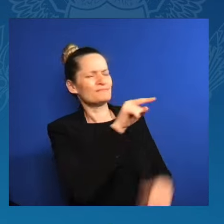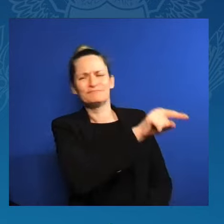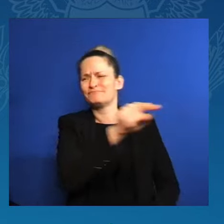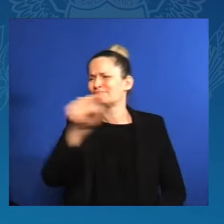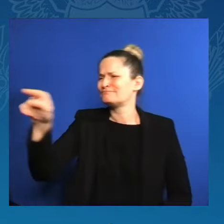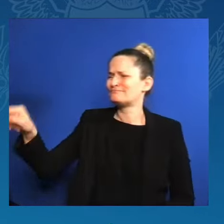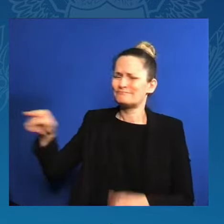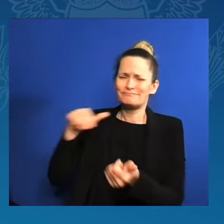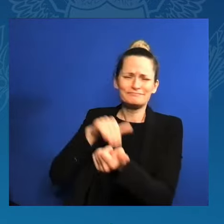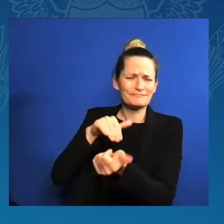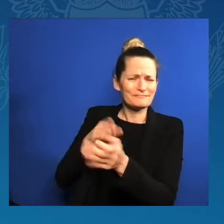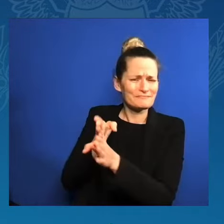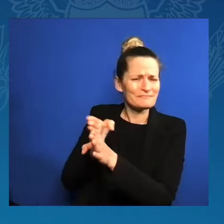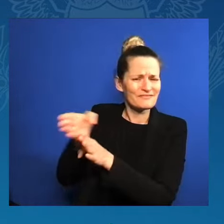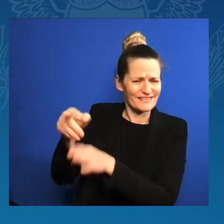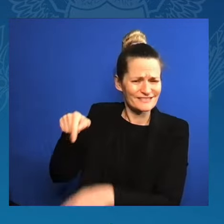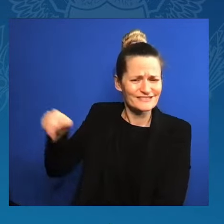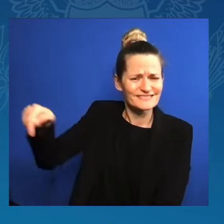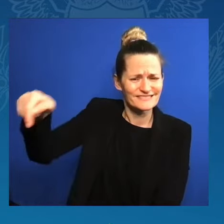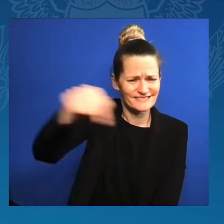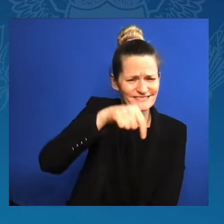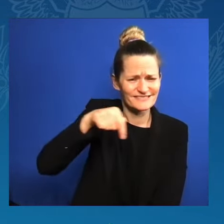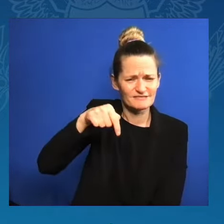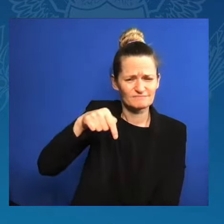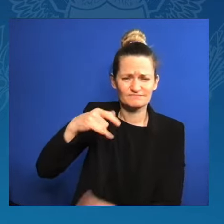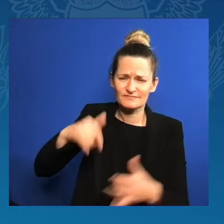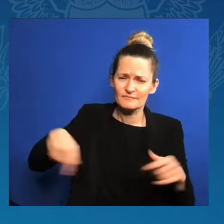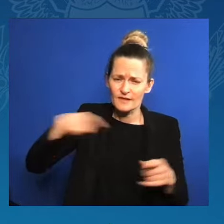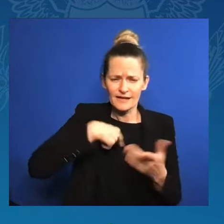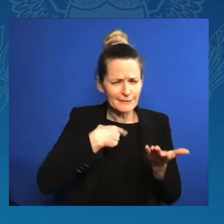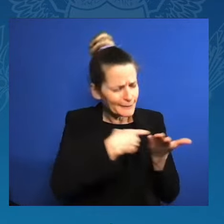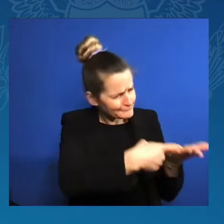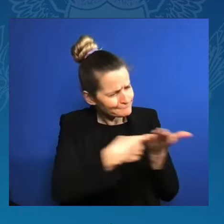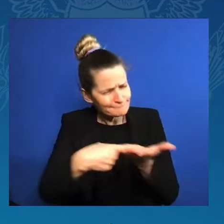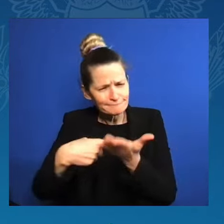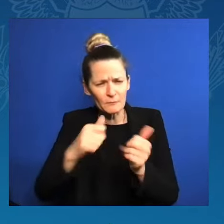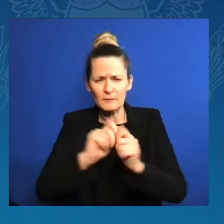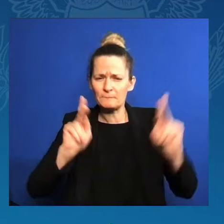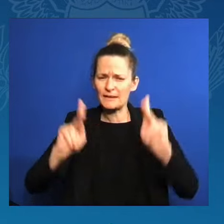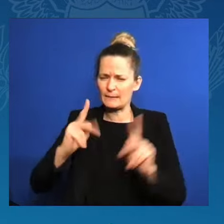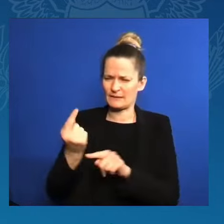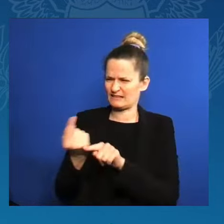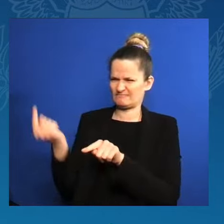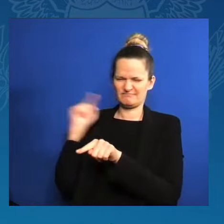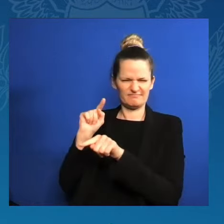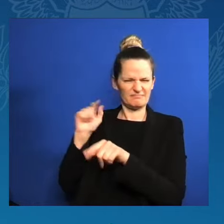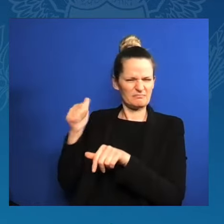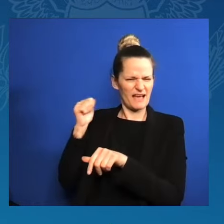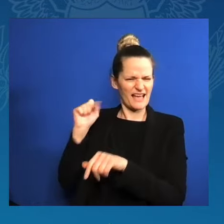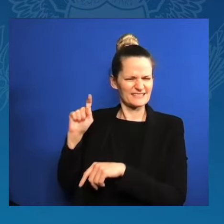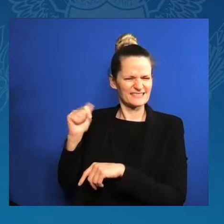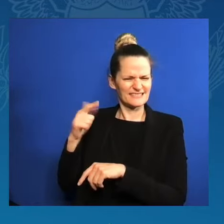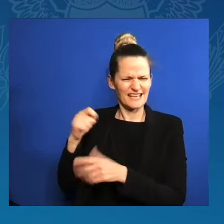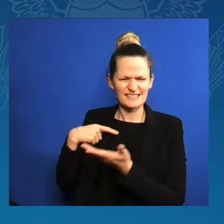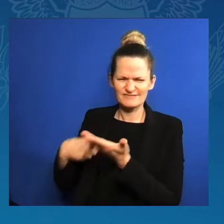And I was talking with some folks backstage about the fact that in -- in times like this, in times of struggle, in times of hardship,